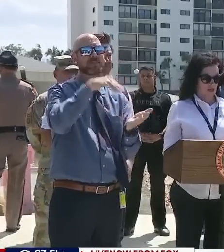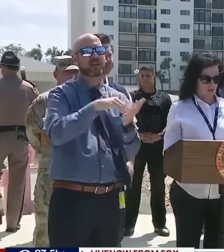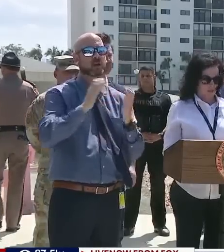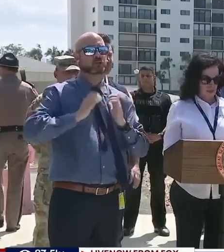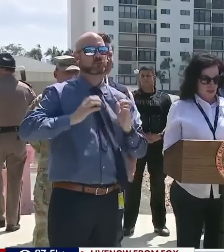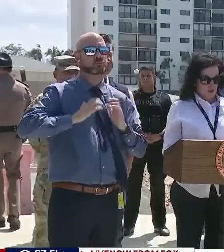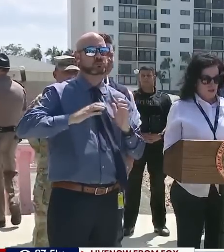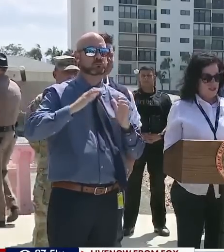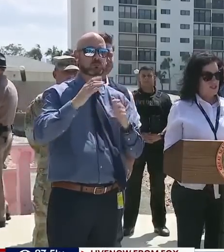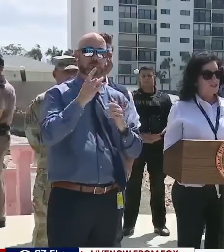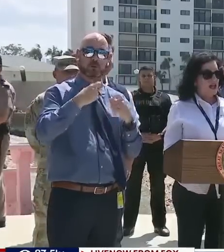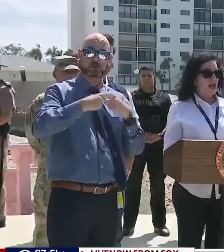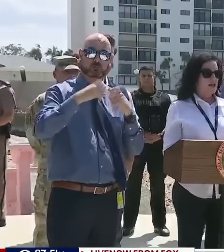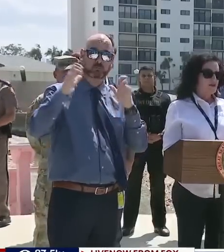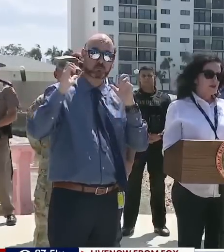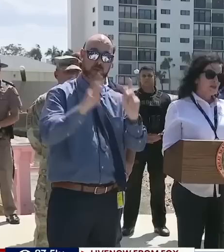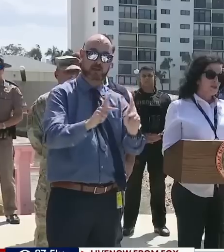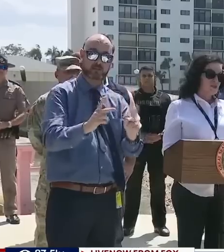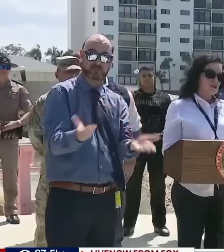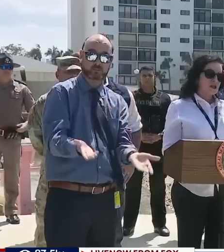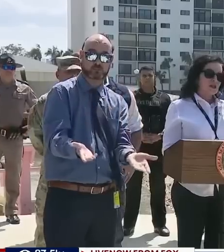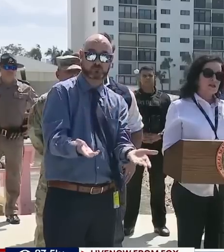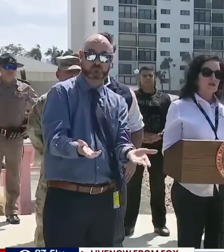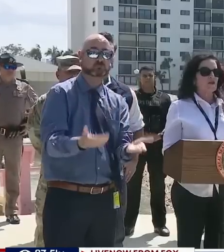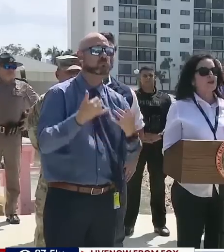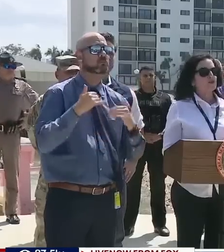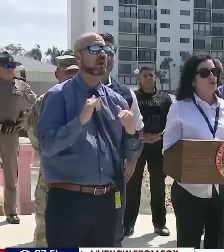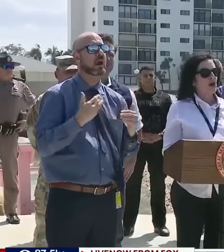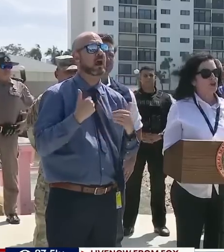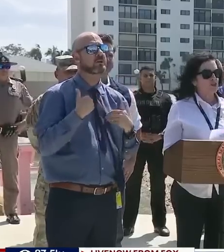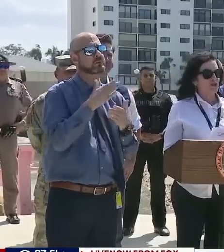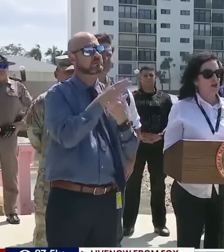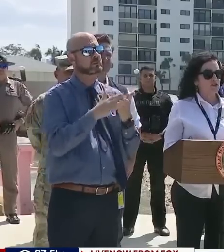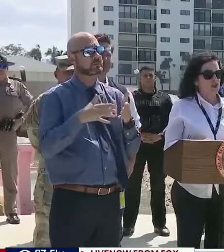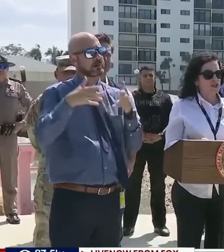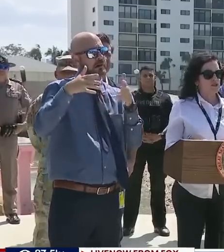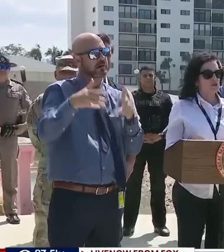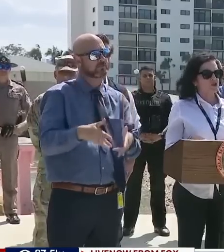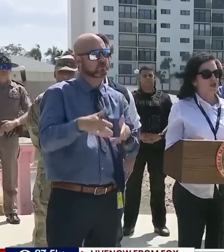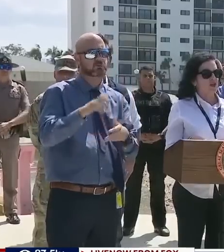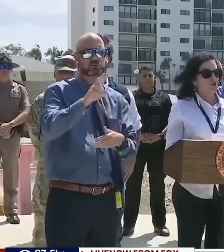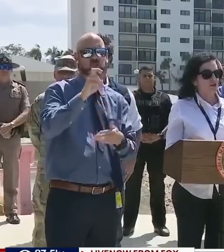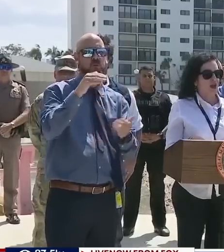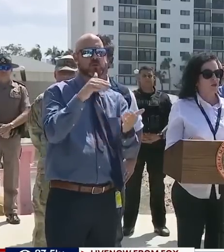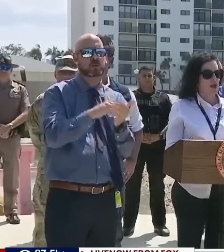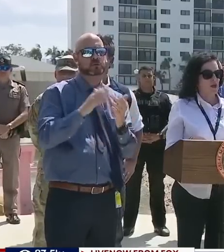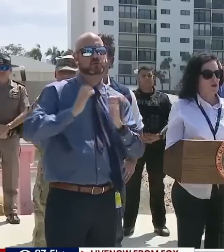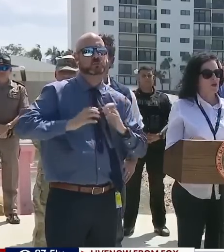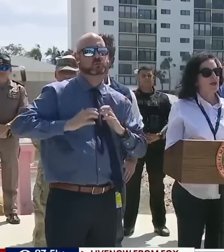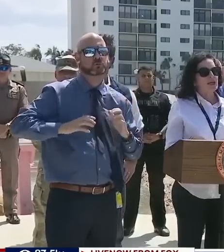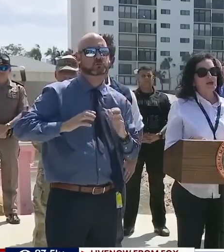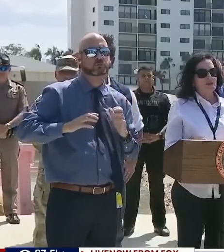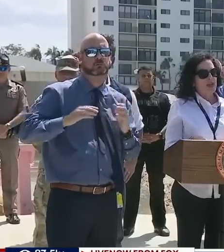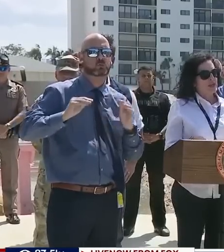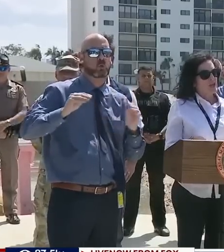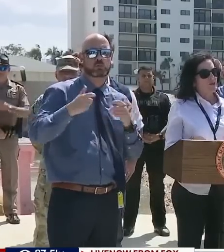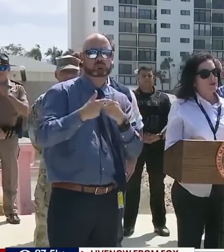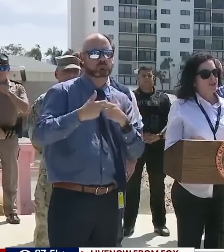panelist County. so, as of 12:30 this afternoon, we had restored 99,000 customers here in panelist